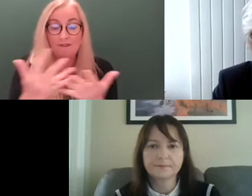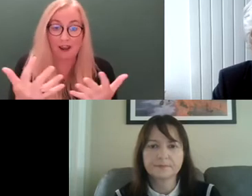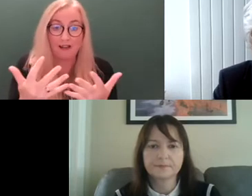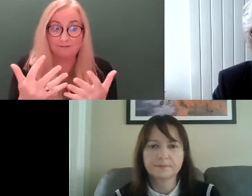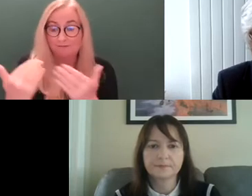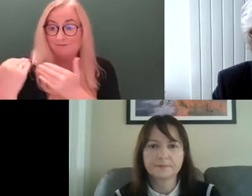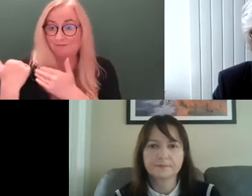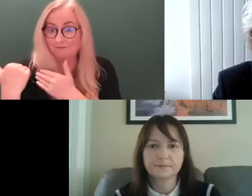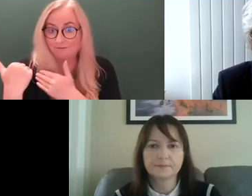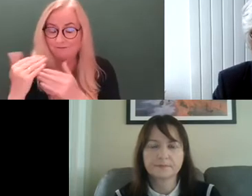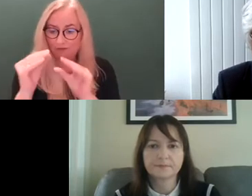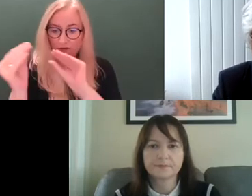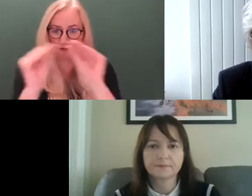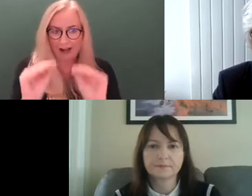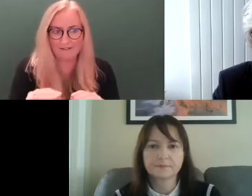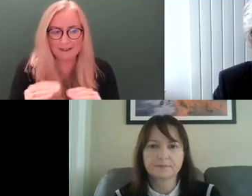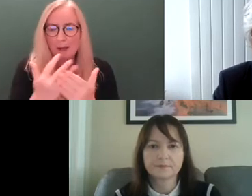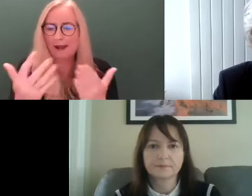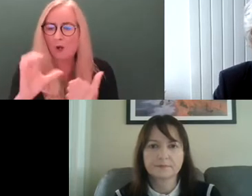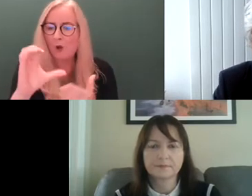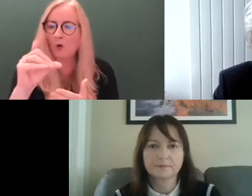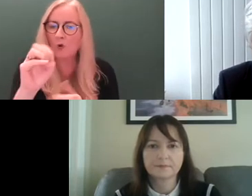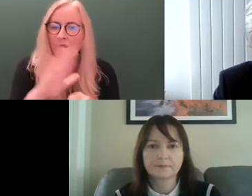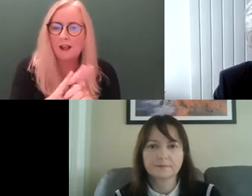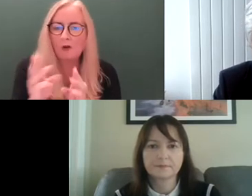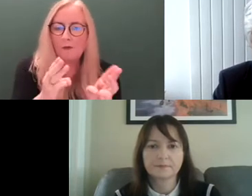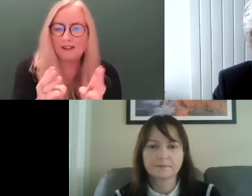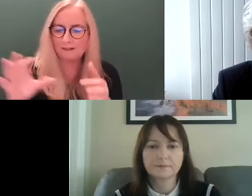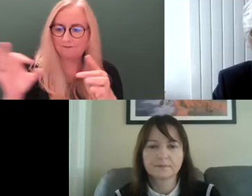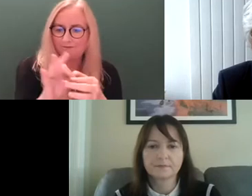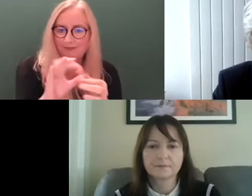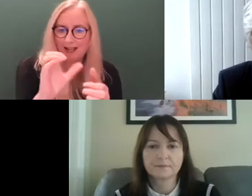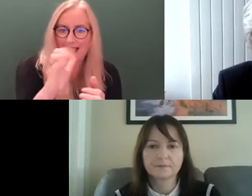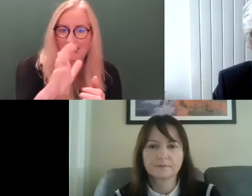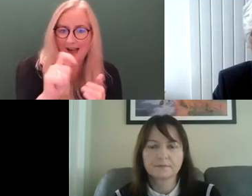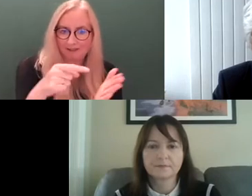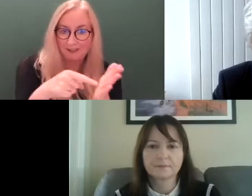drafting many of the codes of practice for the act, particularly for the healthcare sector.